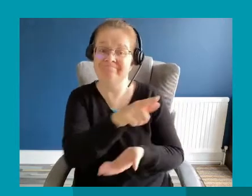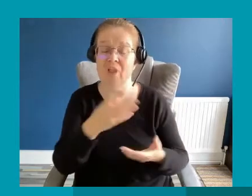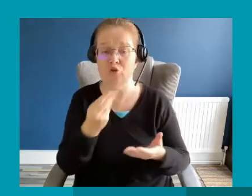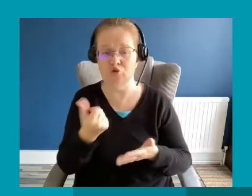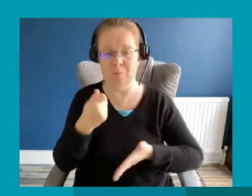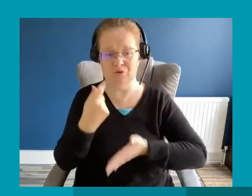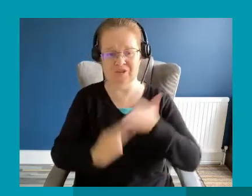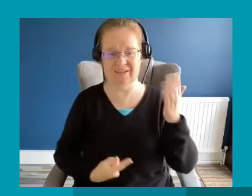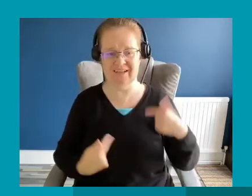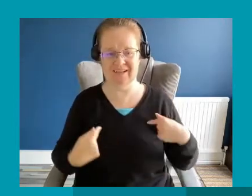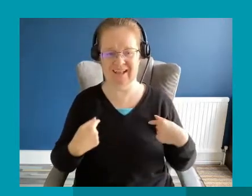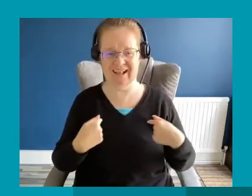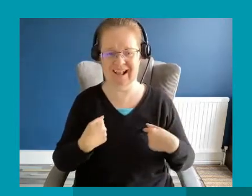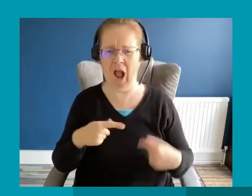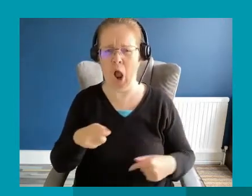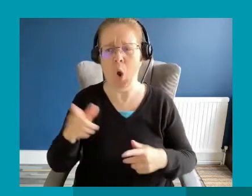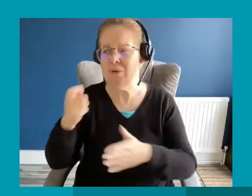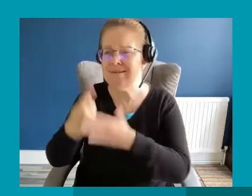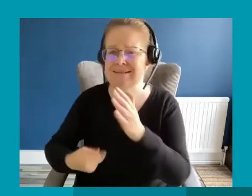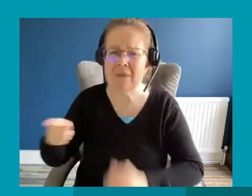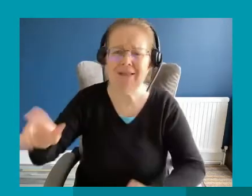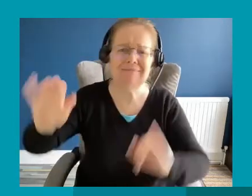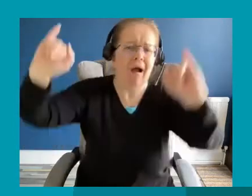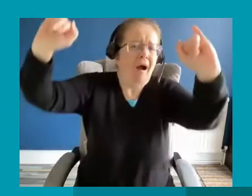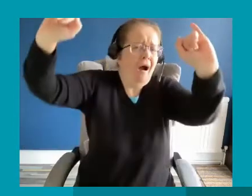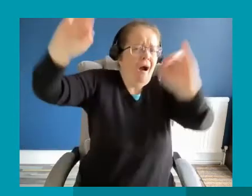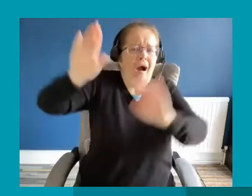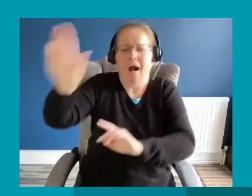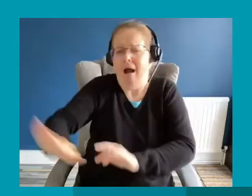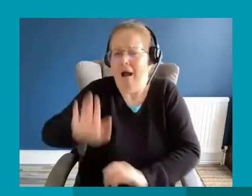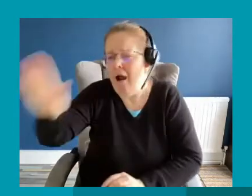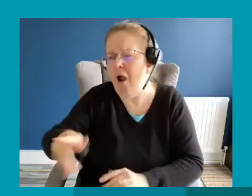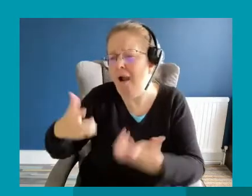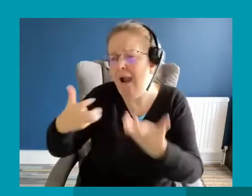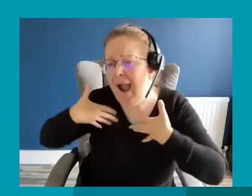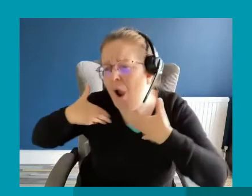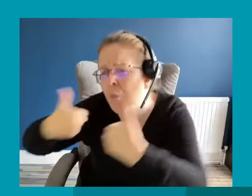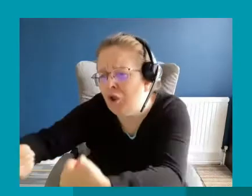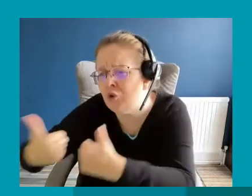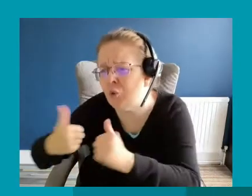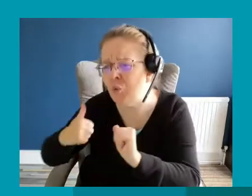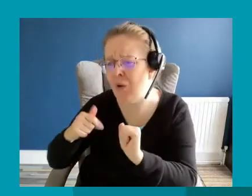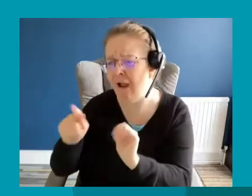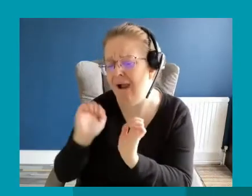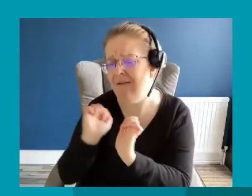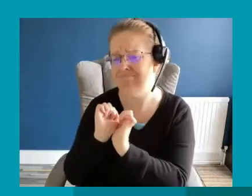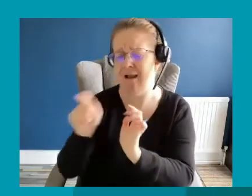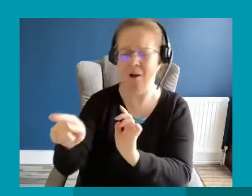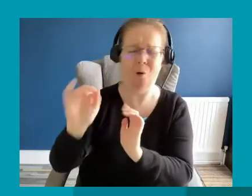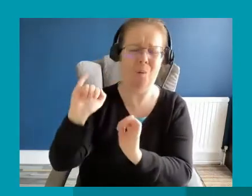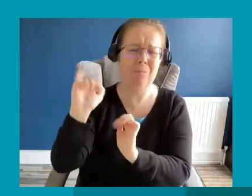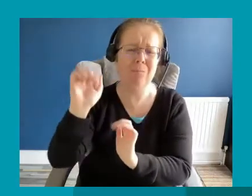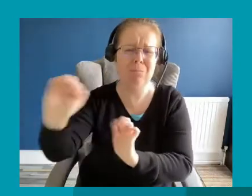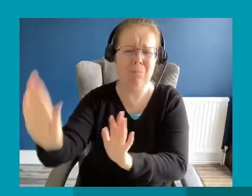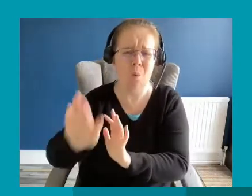it as inherently a tragic fate and say "oh poor you", and somehow our ordinary life experience to some people is